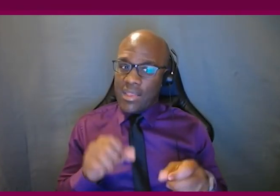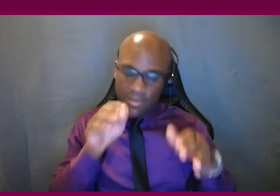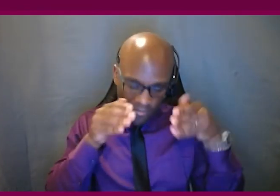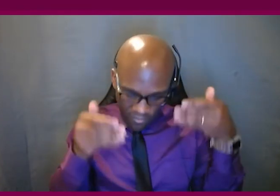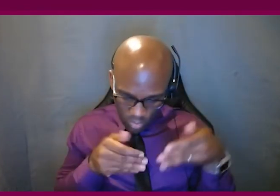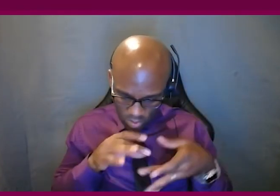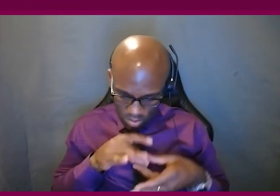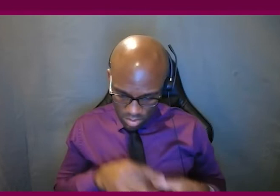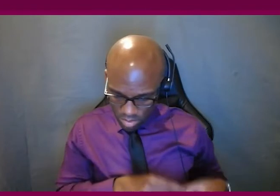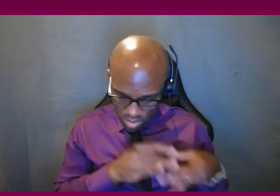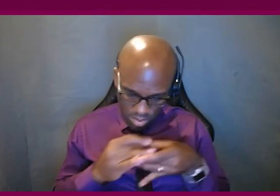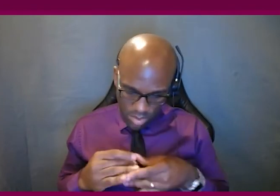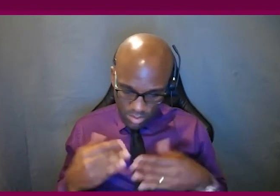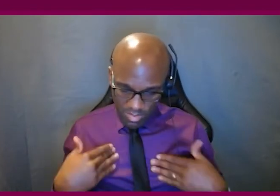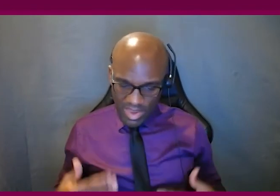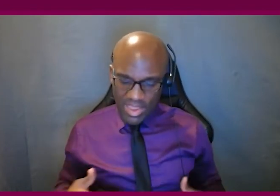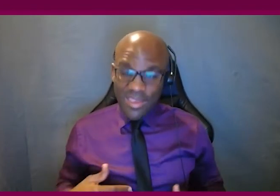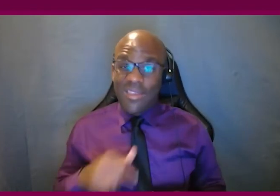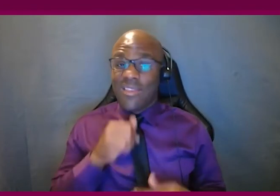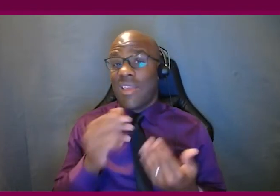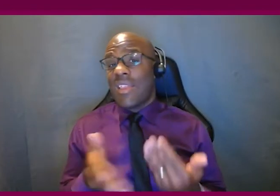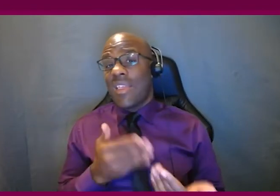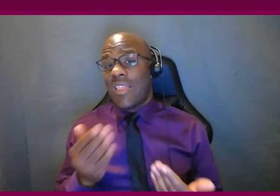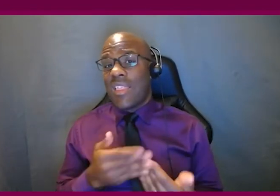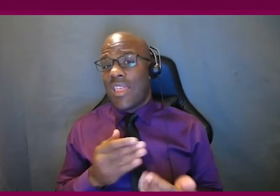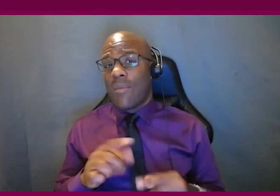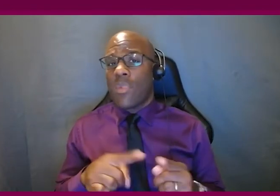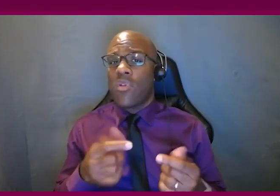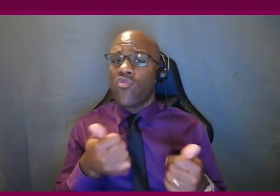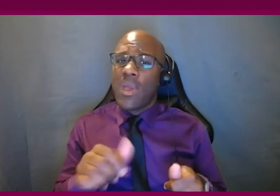in your day, find joy in being in your body?